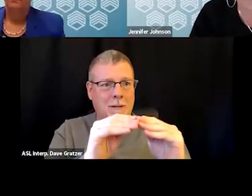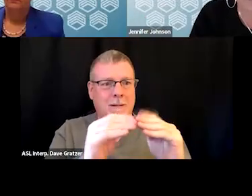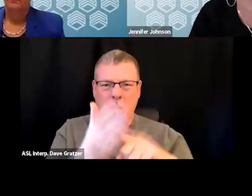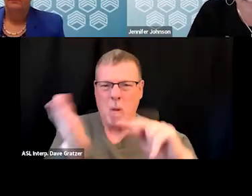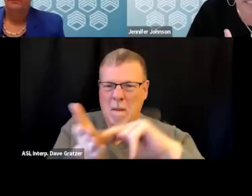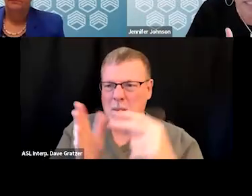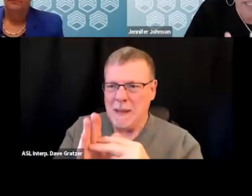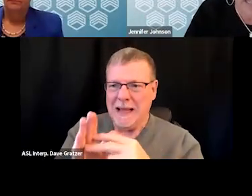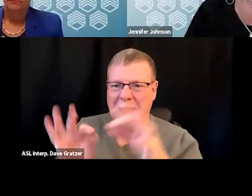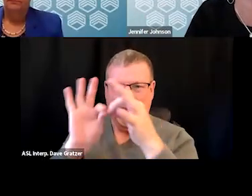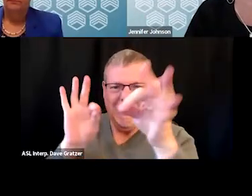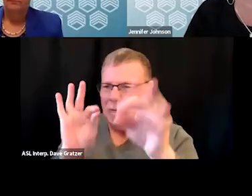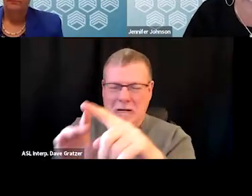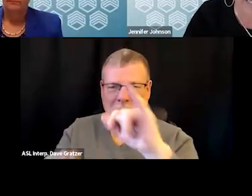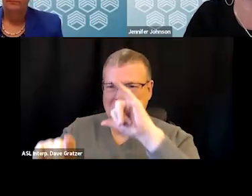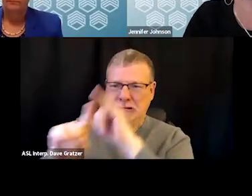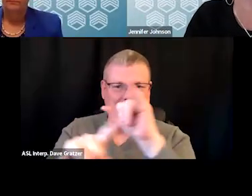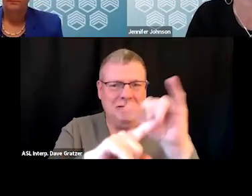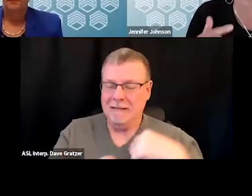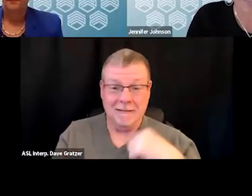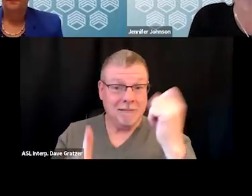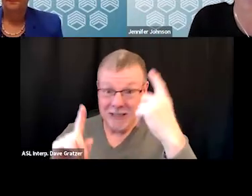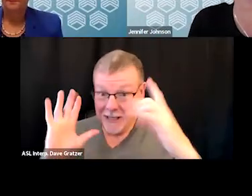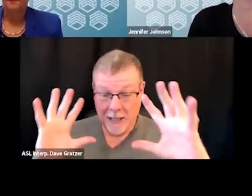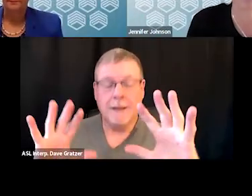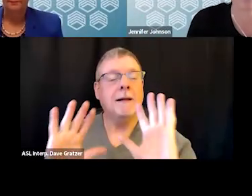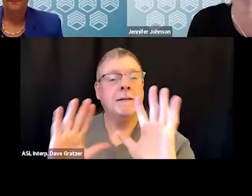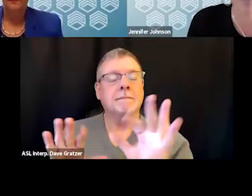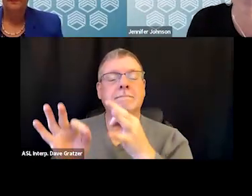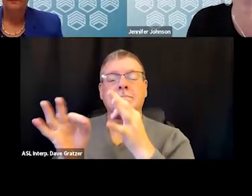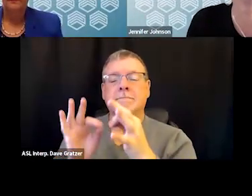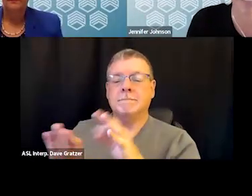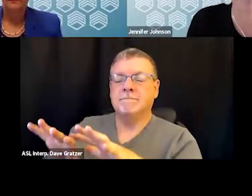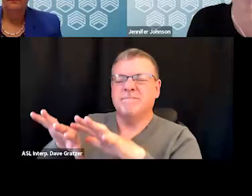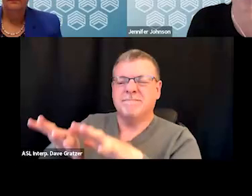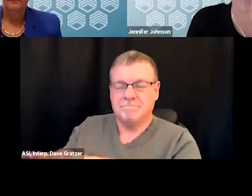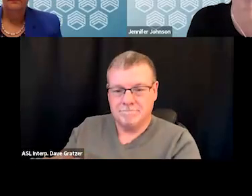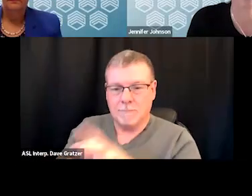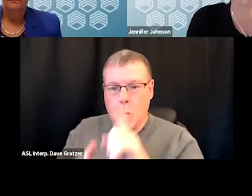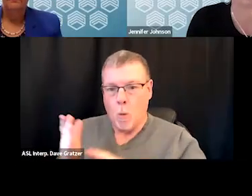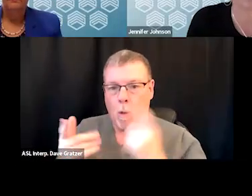To the extent that we can, telling someone, "This is what's going to happen next.